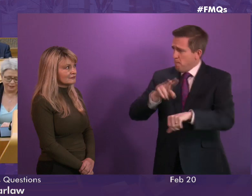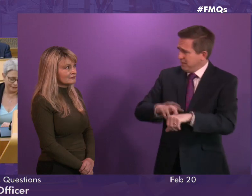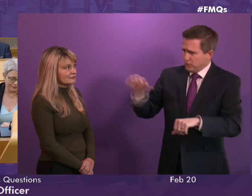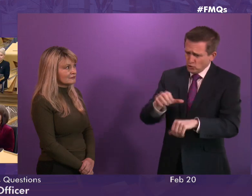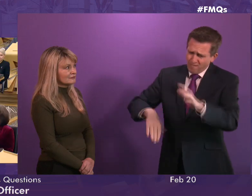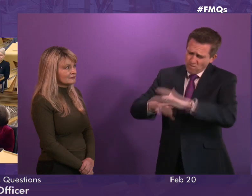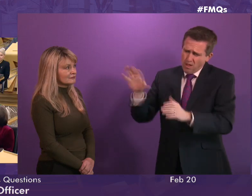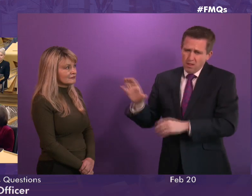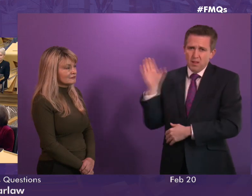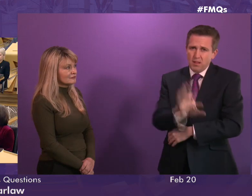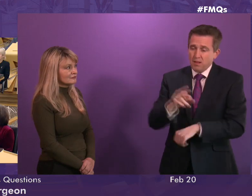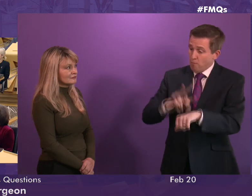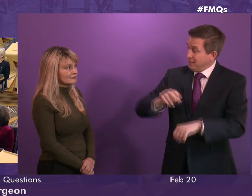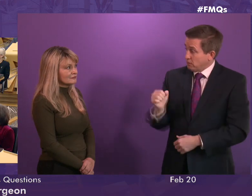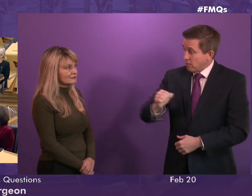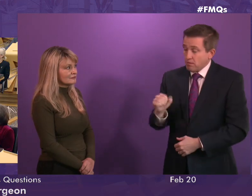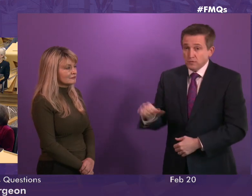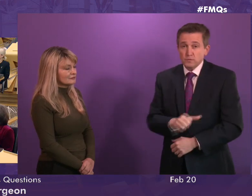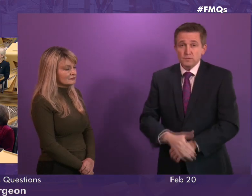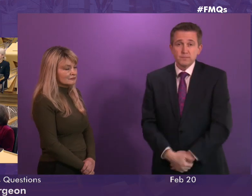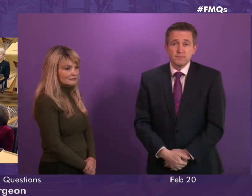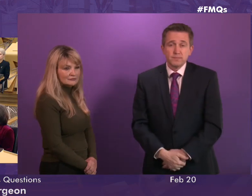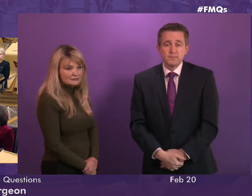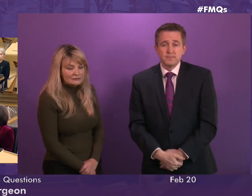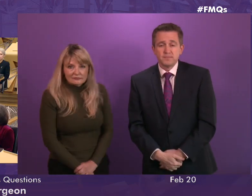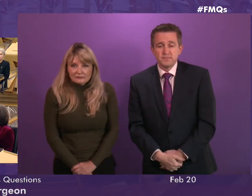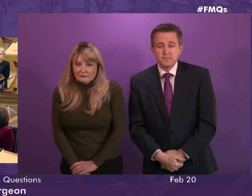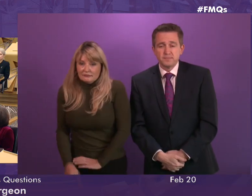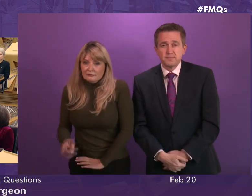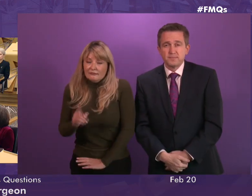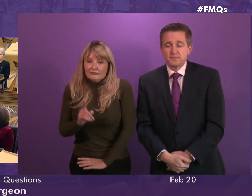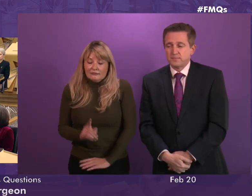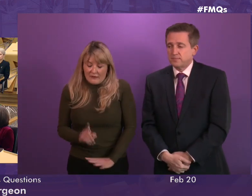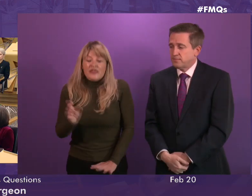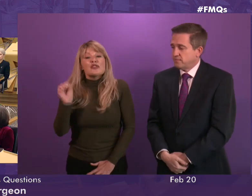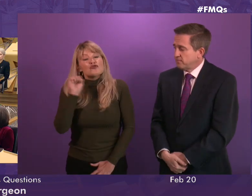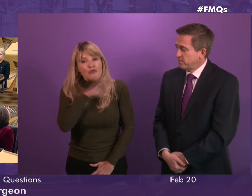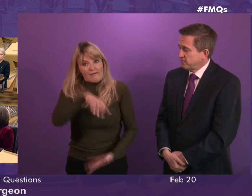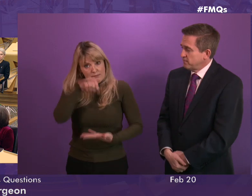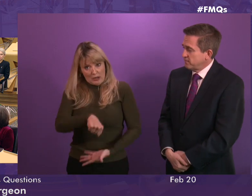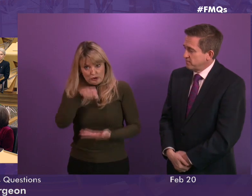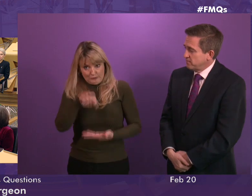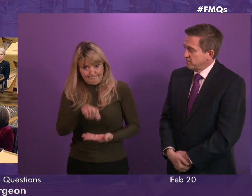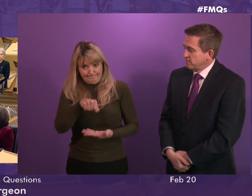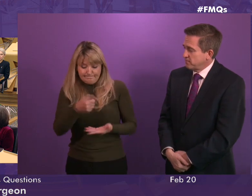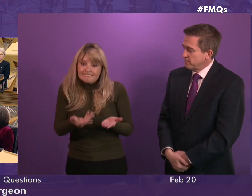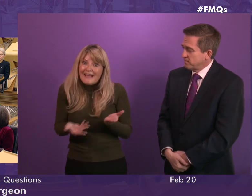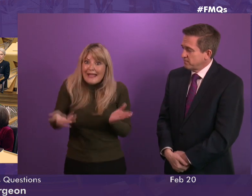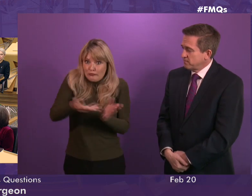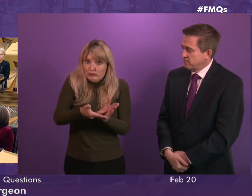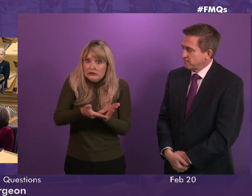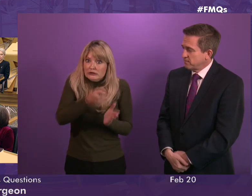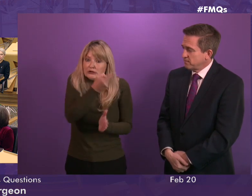The First Minister: The draft budget increases Police Scotland’s